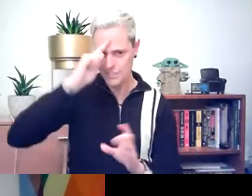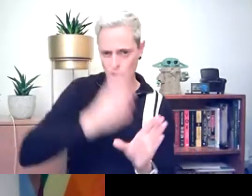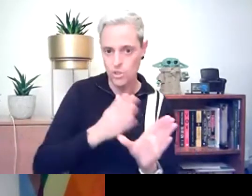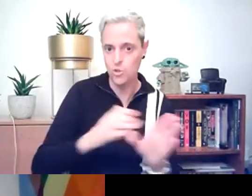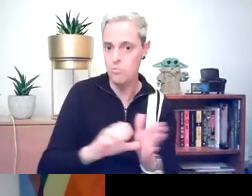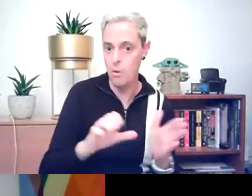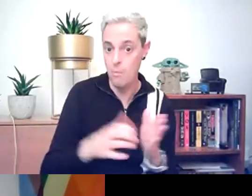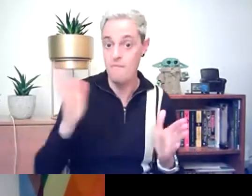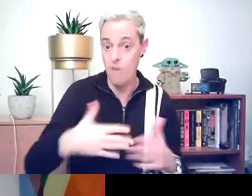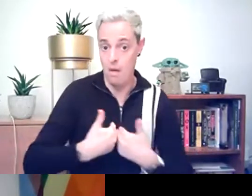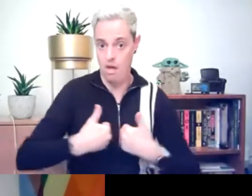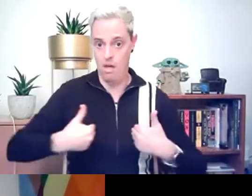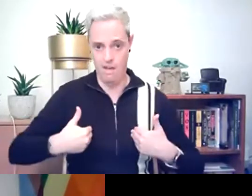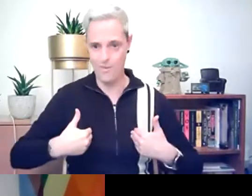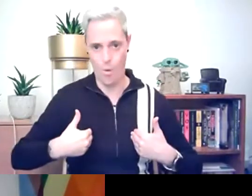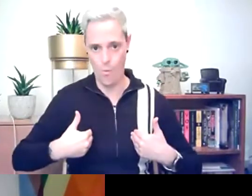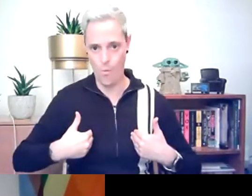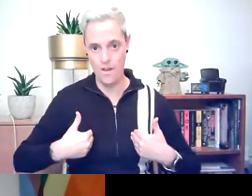or distress, it's a reflection of something else that's going on.